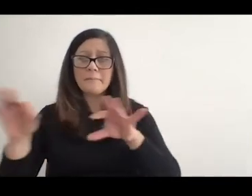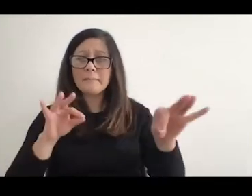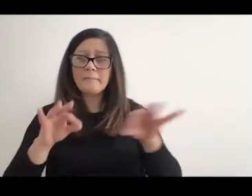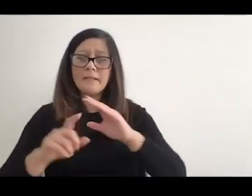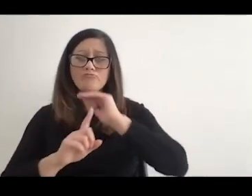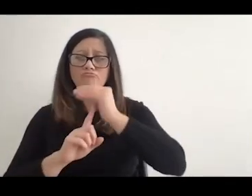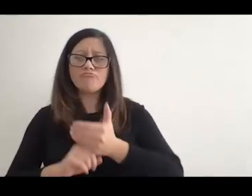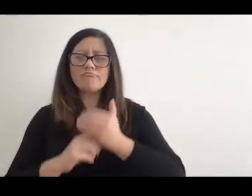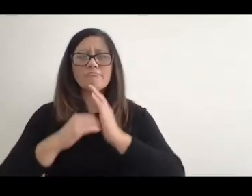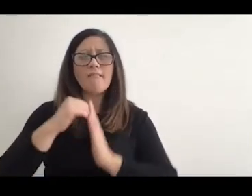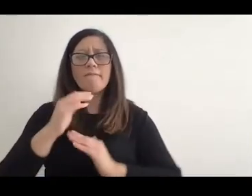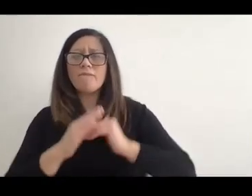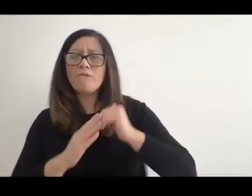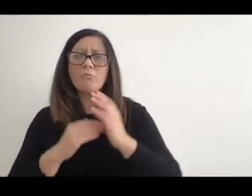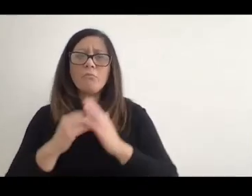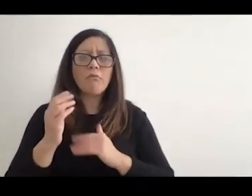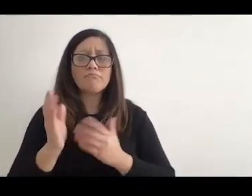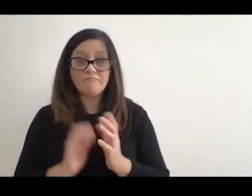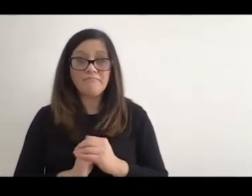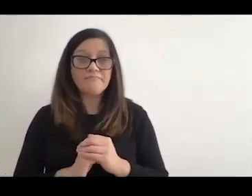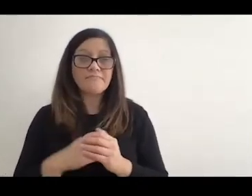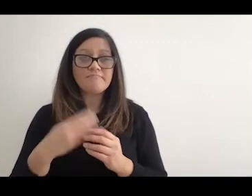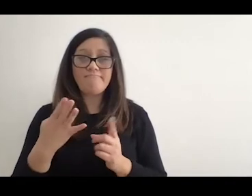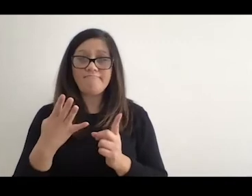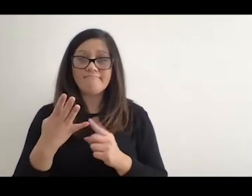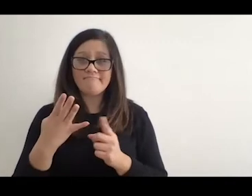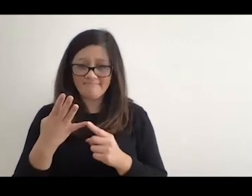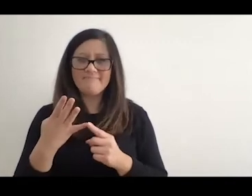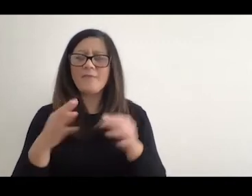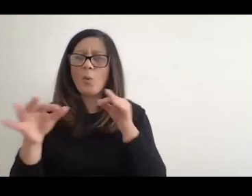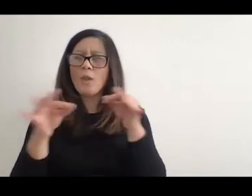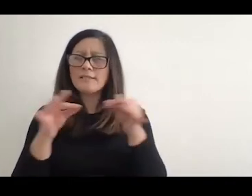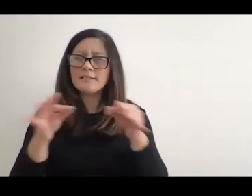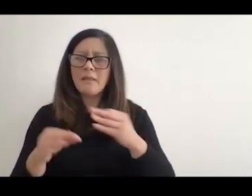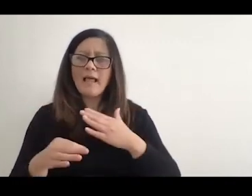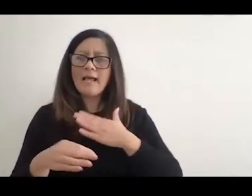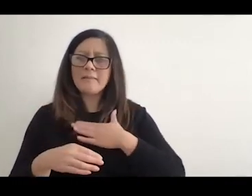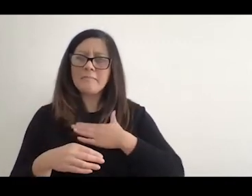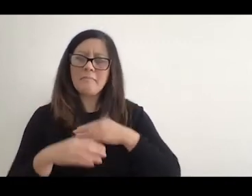And I will introduce you to my styling method, which includes my